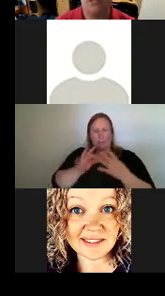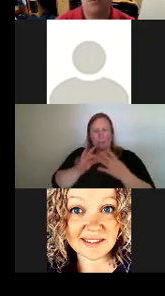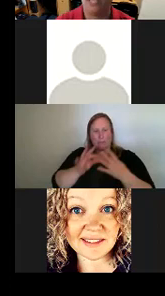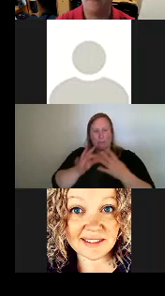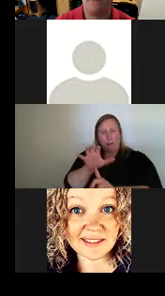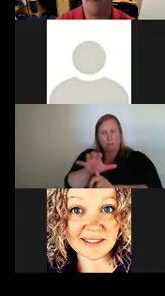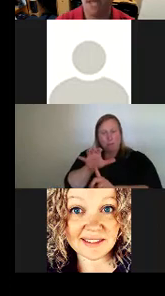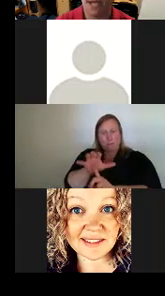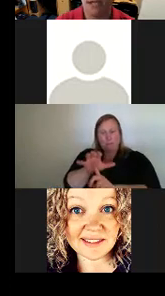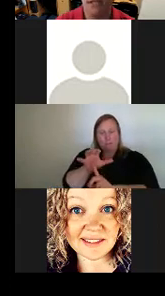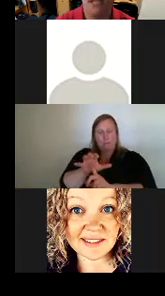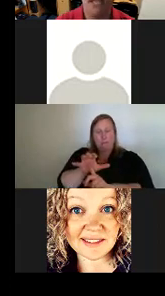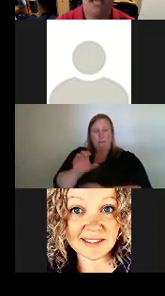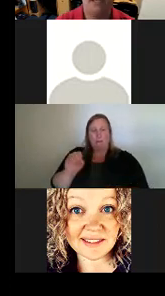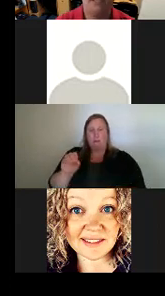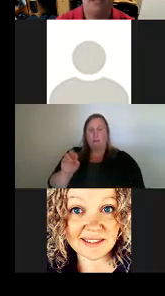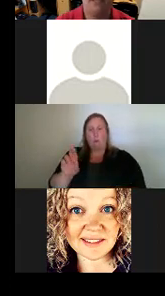BE ORCAM MYEYE.